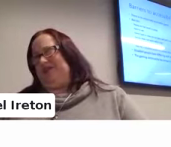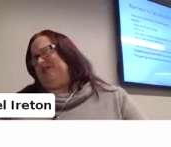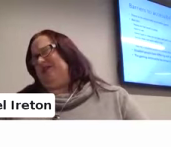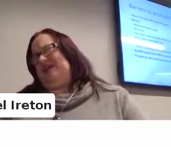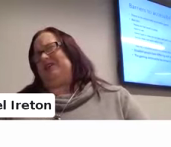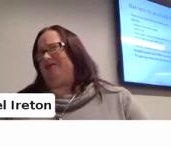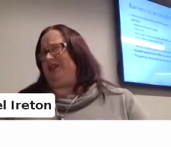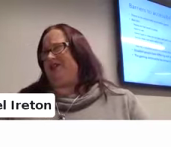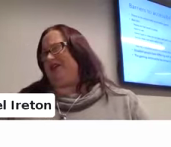And while it does have its uses it is honestly not something